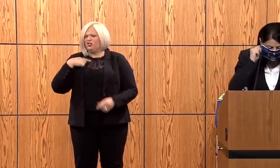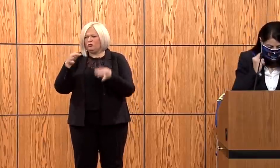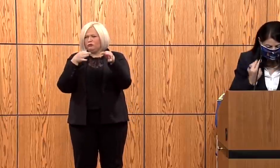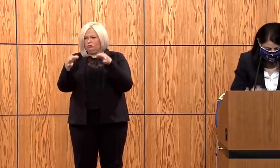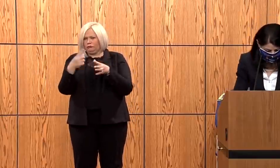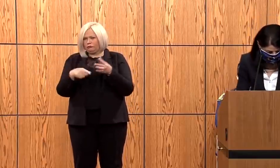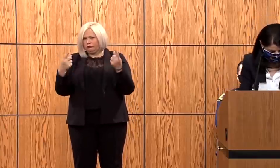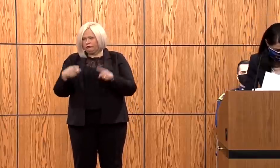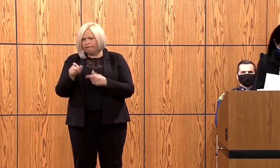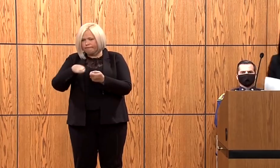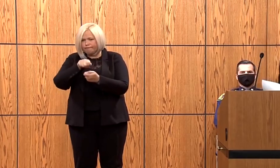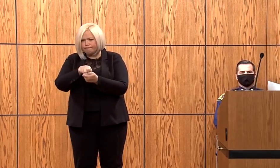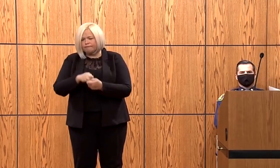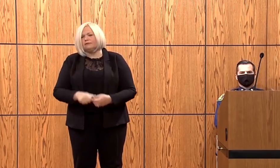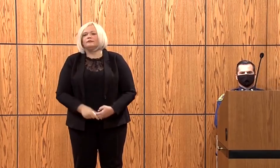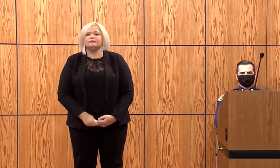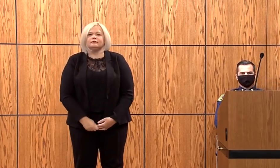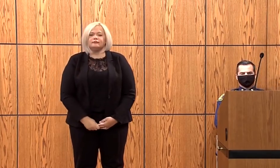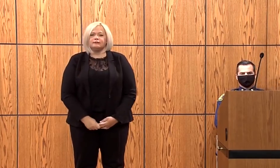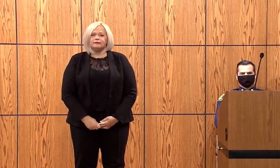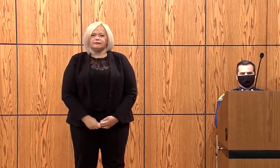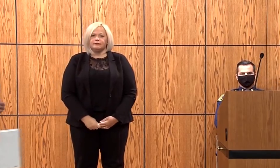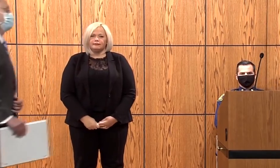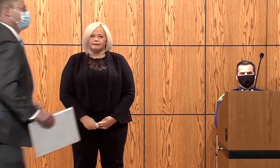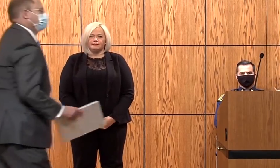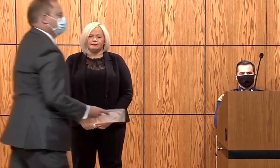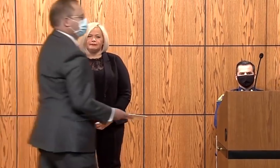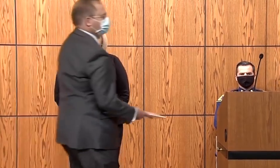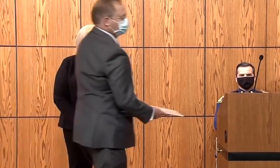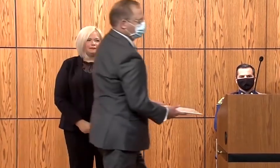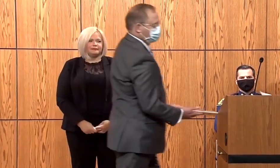DISTRICT OF MICHIGAN, MR. ANDREW BIRGE, TO TELL YOU A LITTLE MORE BIRGE, TO TELL YOU A LITTLE MORE ABOUT THE EFFORT.